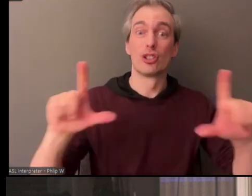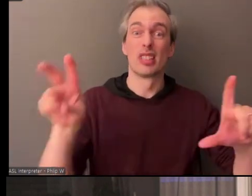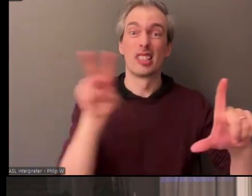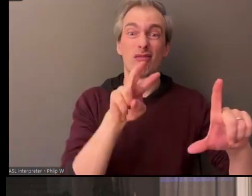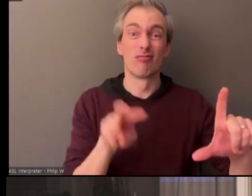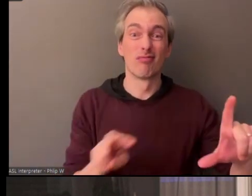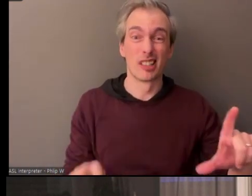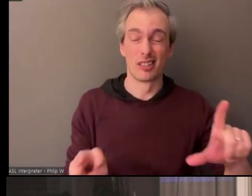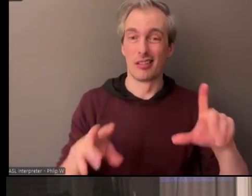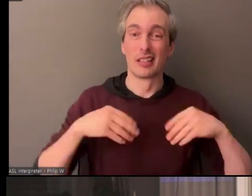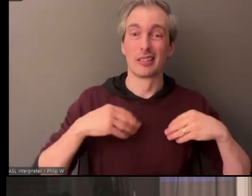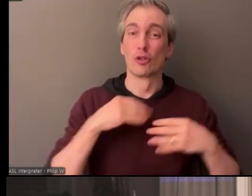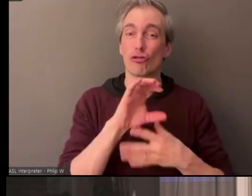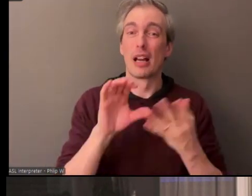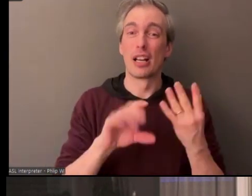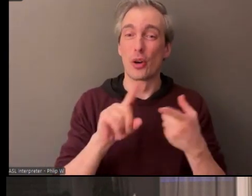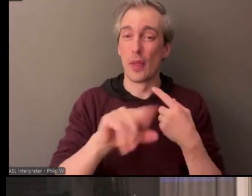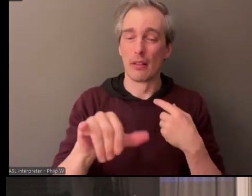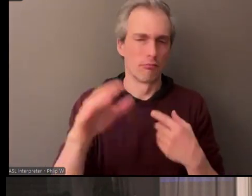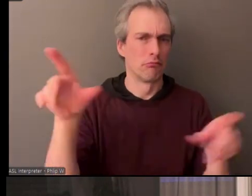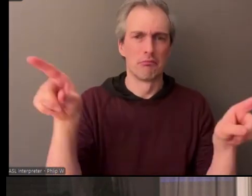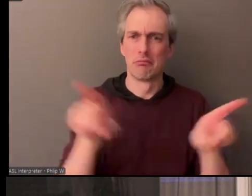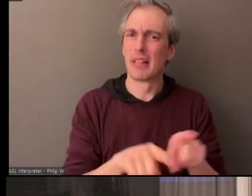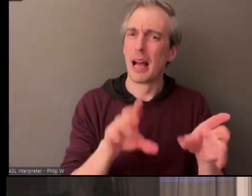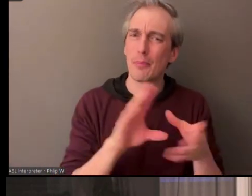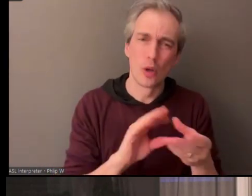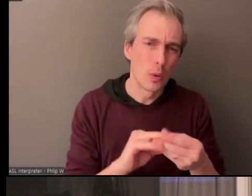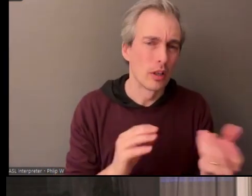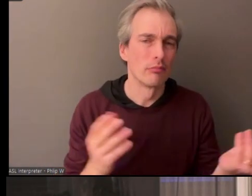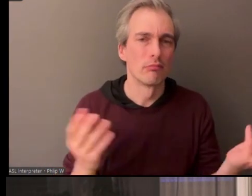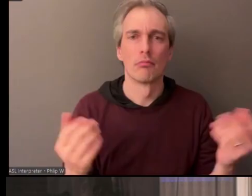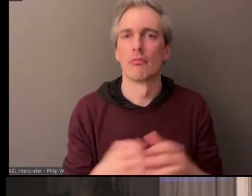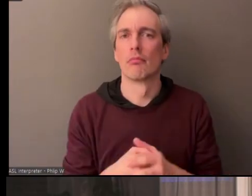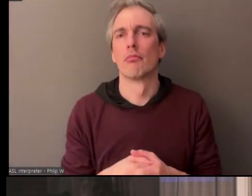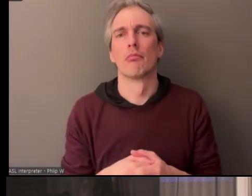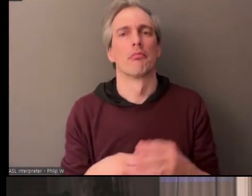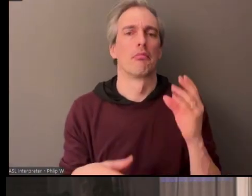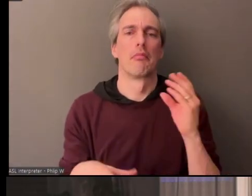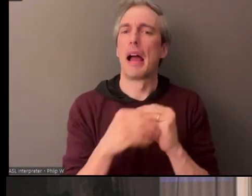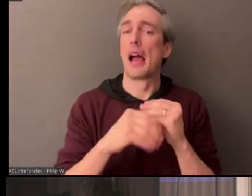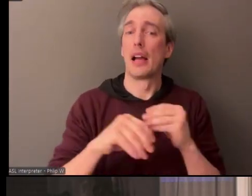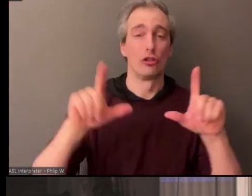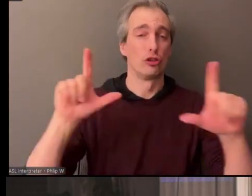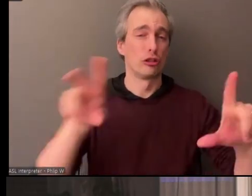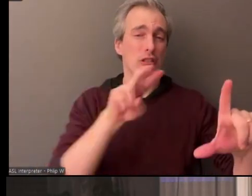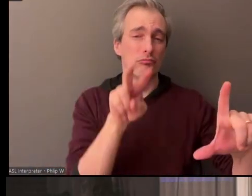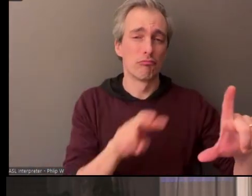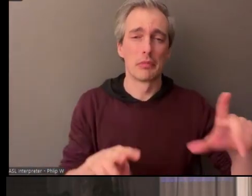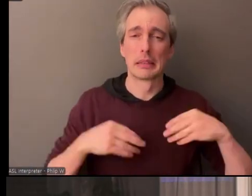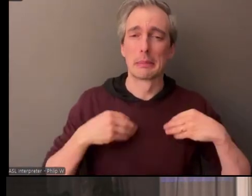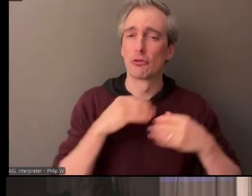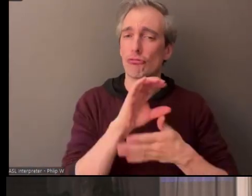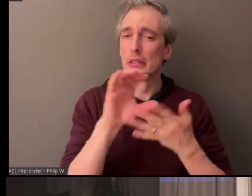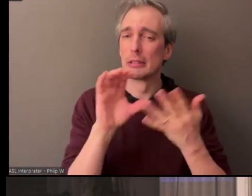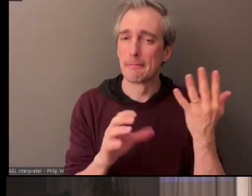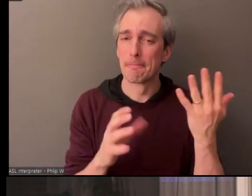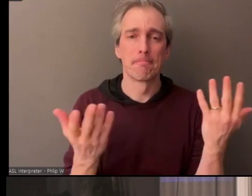We can add screen reader acceptance criteria. You know? I want to hear that the purpose of that button is clear.